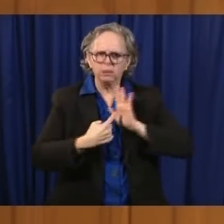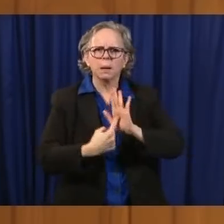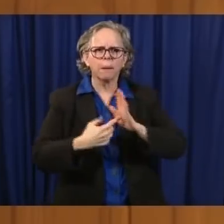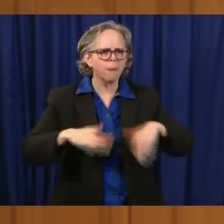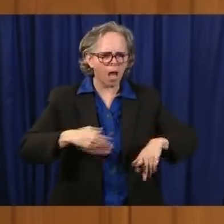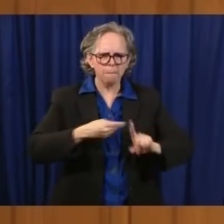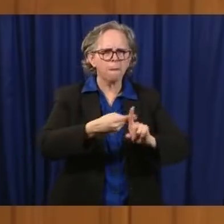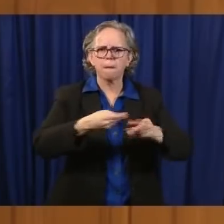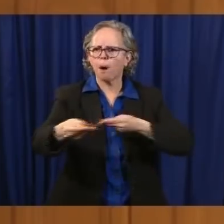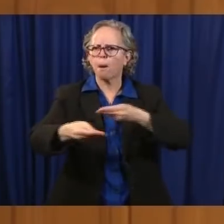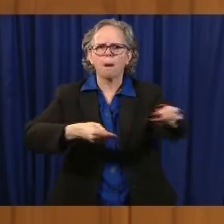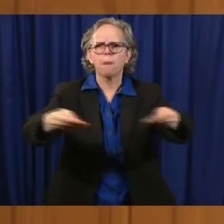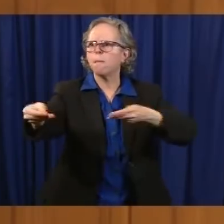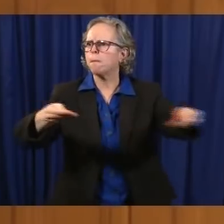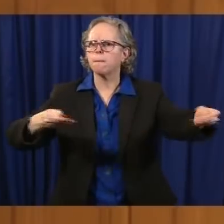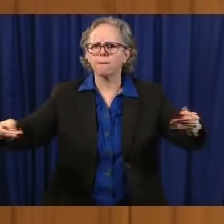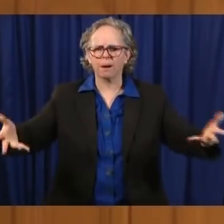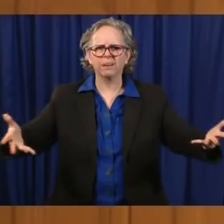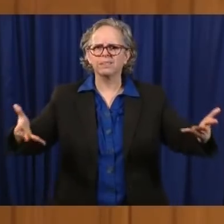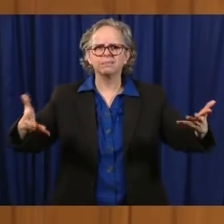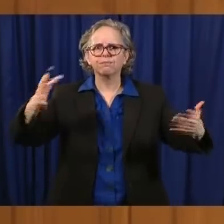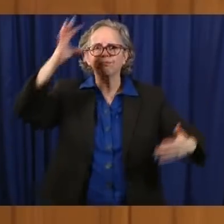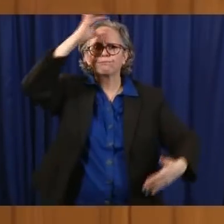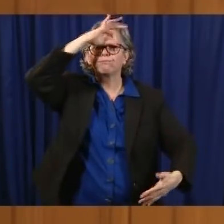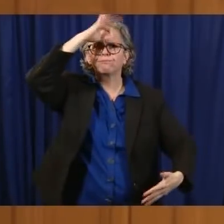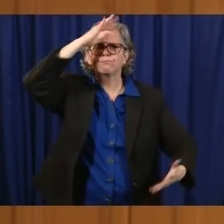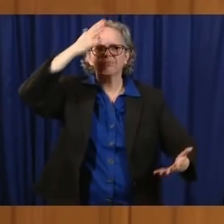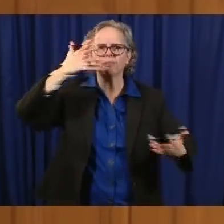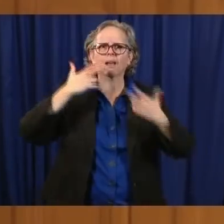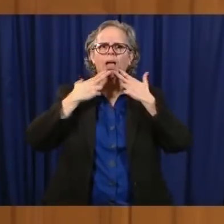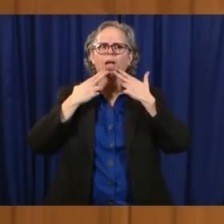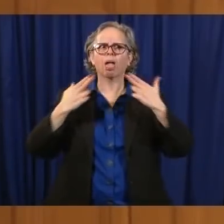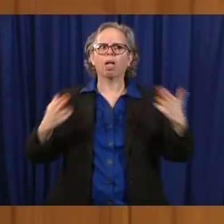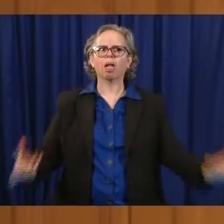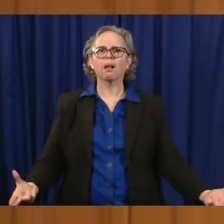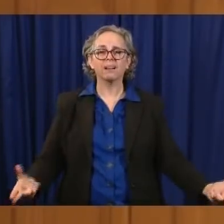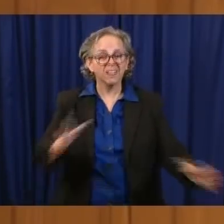BE CARRYING THE VIRUS FROM THE COMMUNITY INTO A PLACE LIKE THIS, WE HAVE SO MANY RULES IN